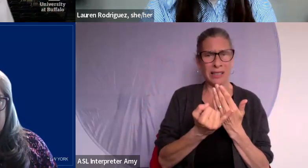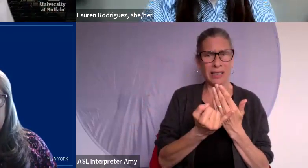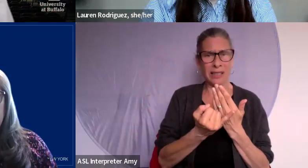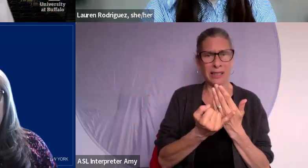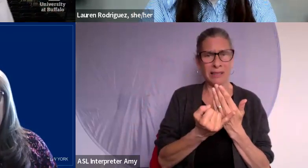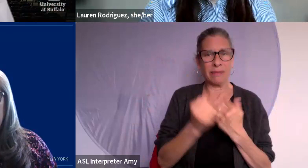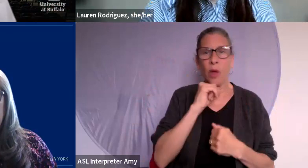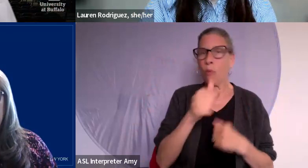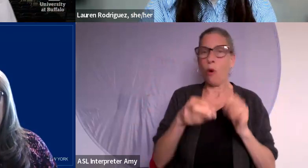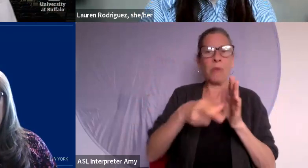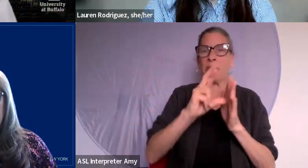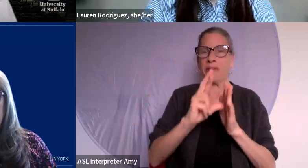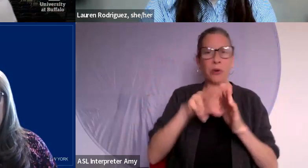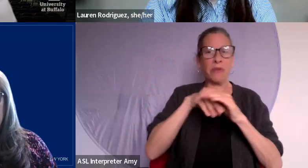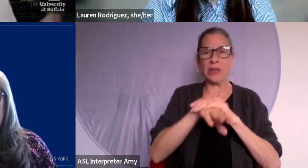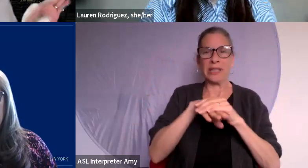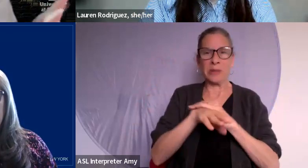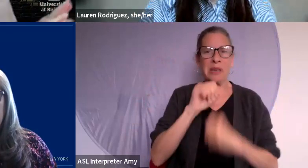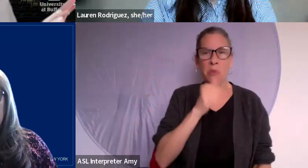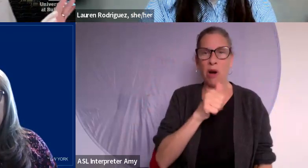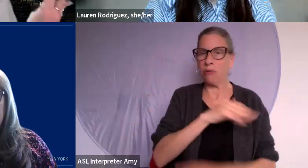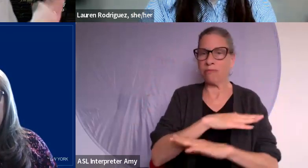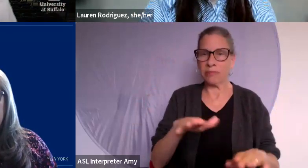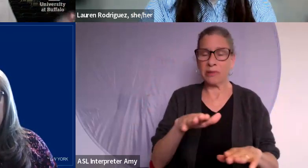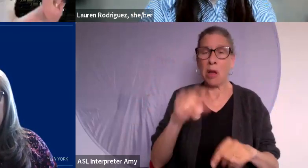reviewed for accessibility, we will circle back and look at the